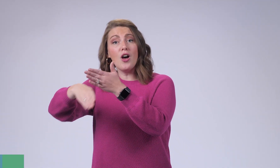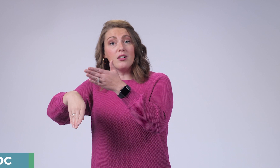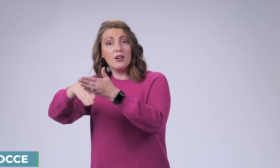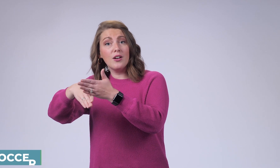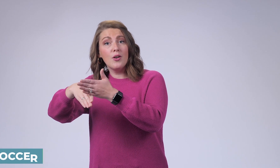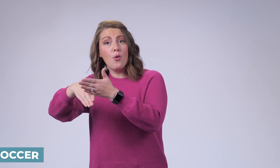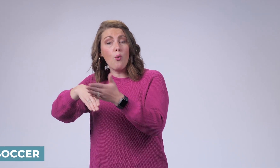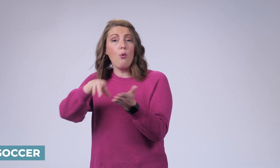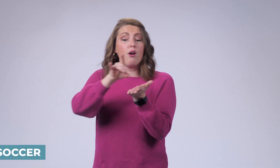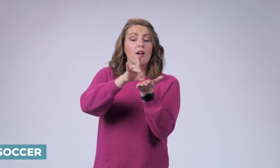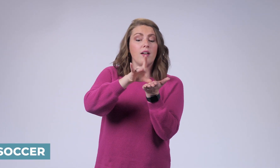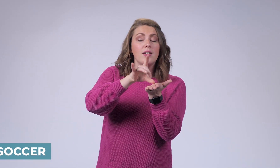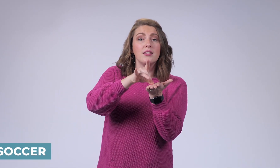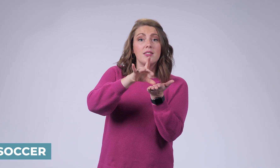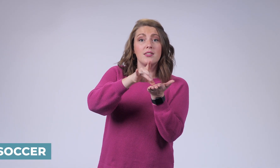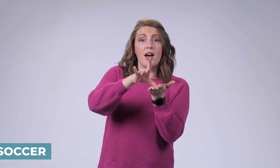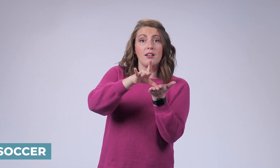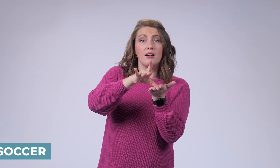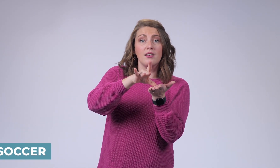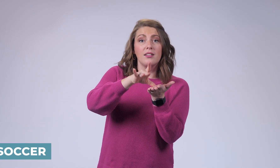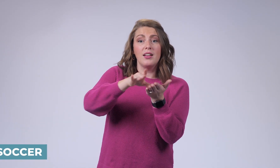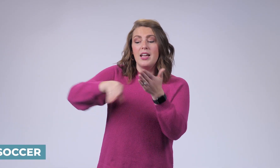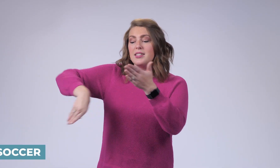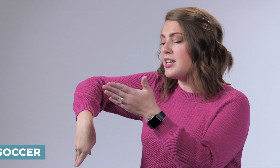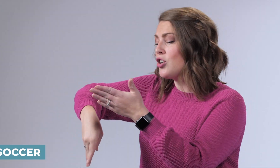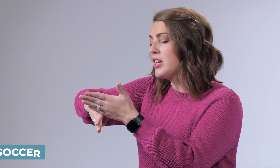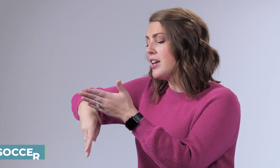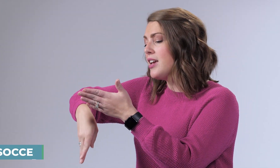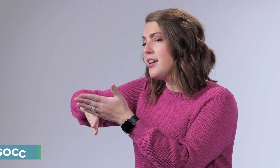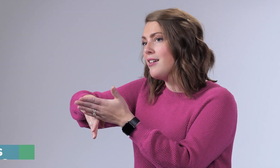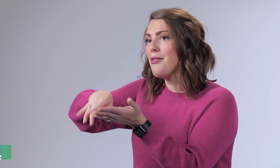SOCCER or SOCCER It's like you're kicking